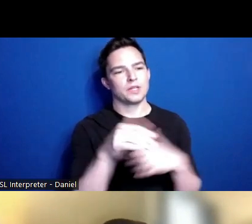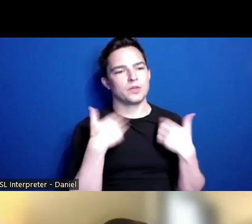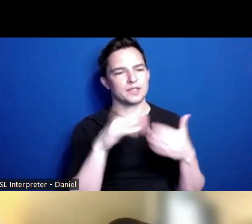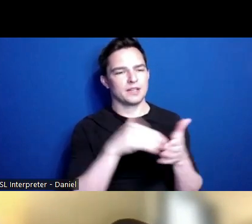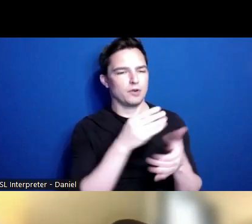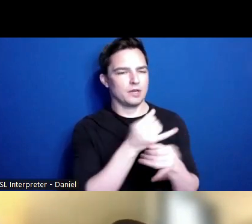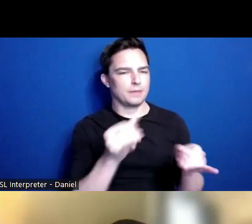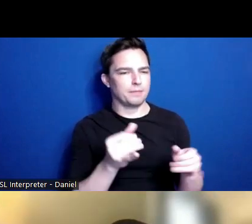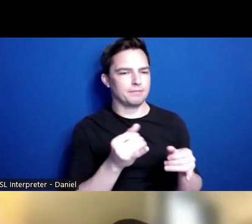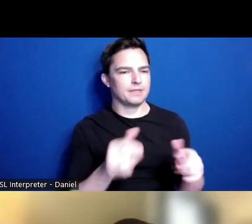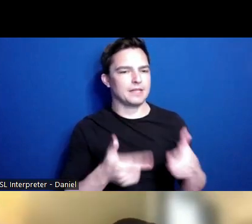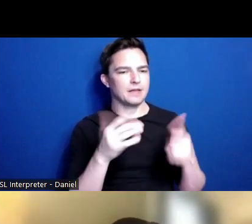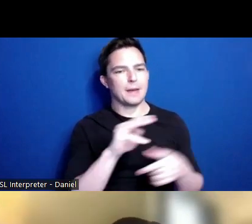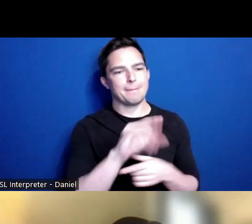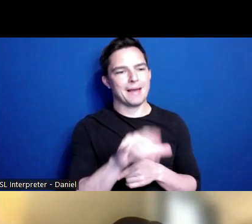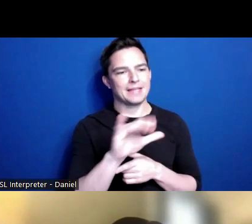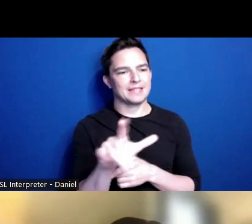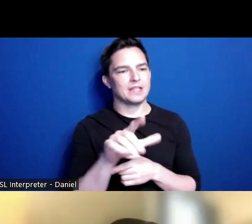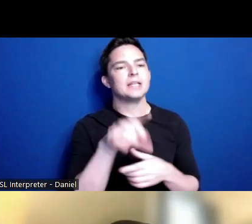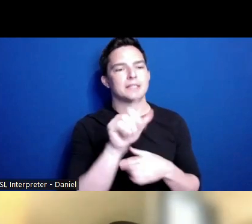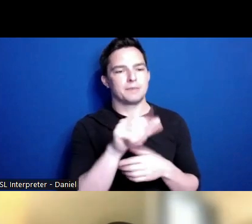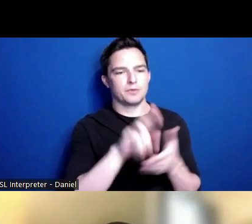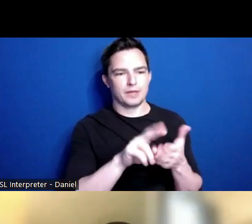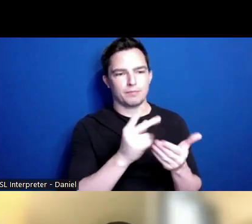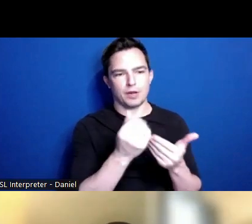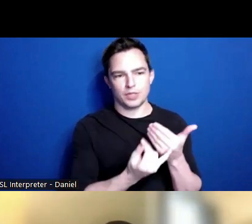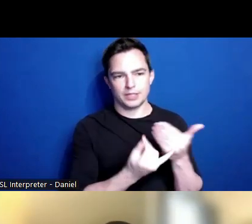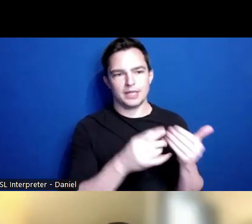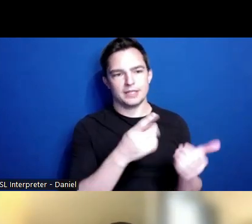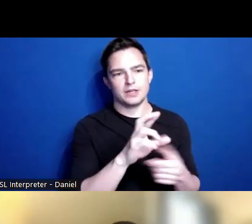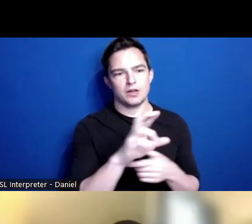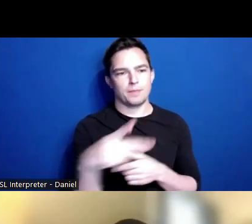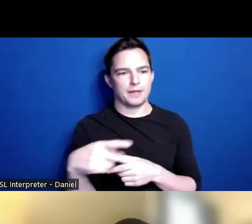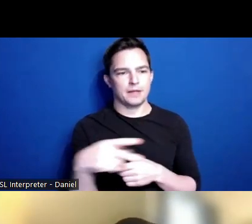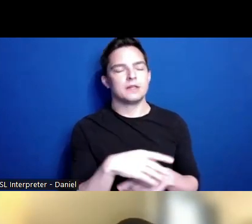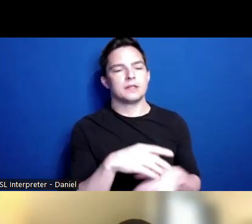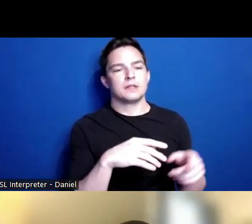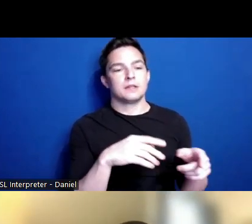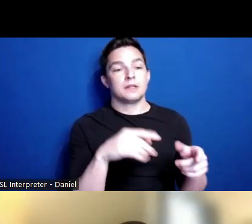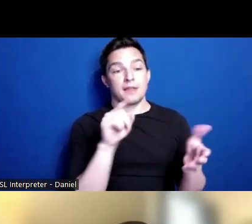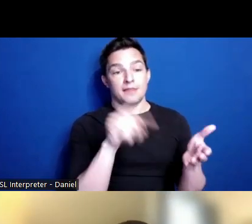the MYCIL, Disability and Rehab Research Project, which is the DRRP. It's being held at